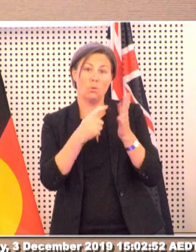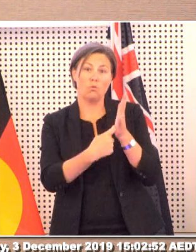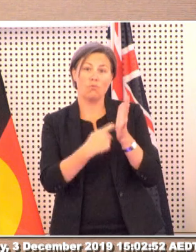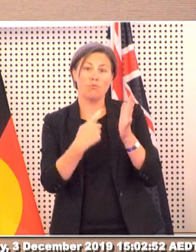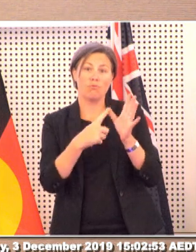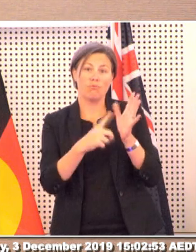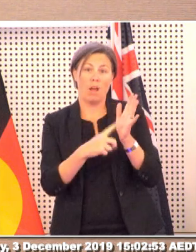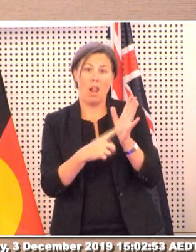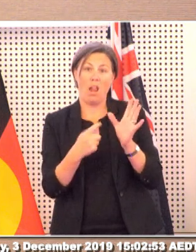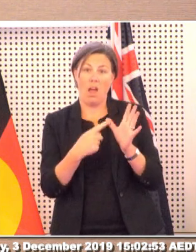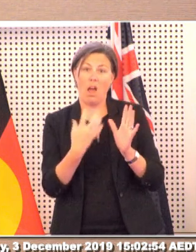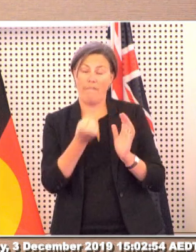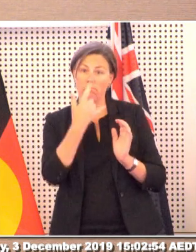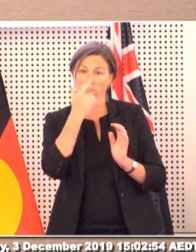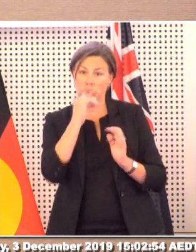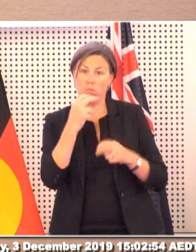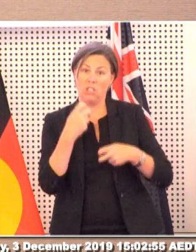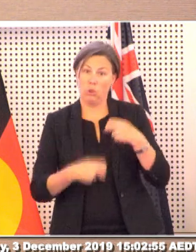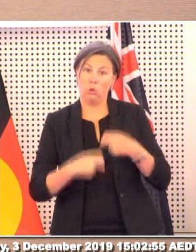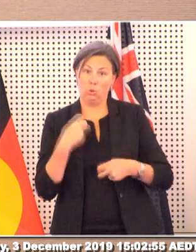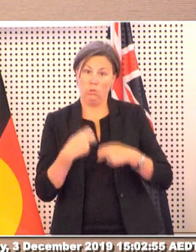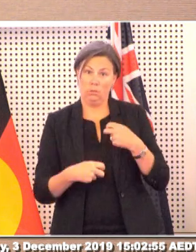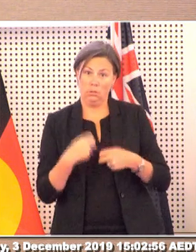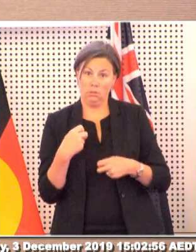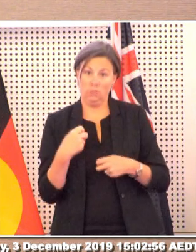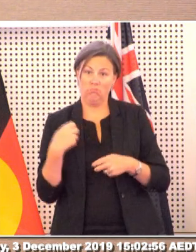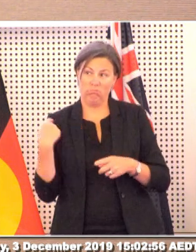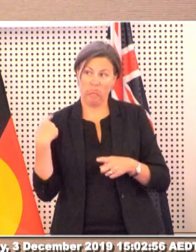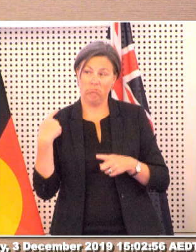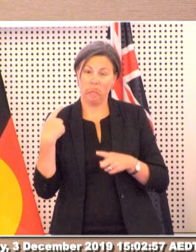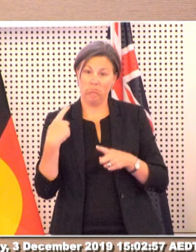issues that it’s had to deal with and, as a consequence, they have really looked at